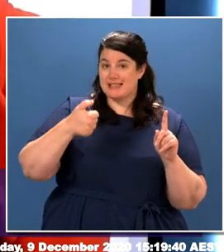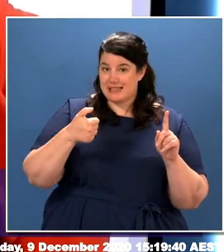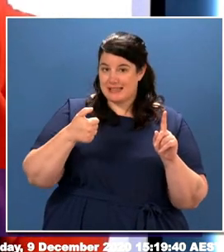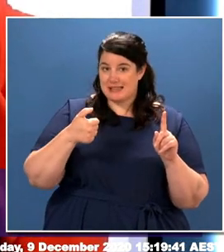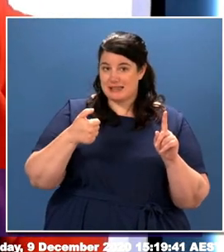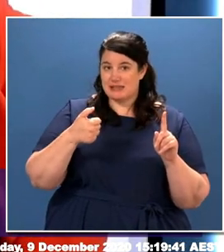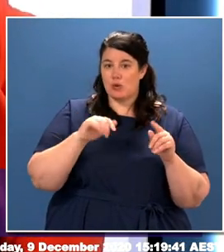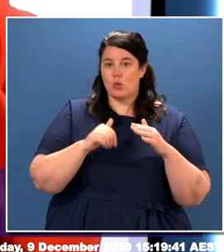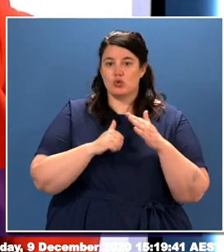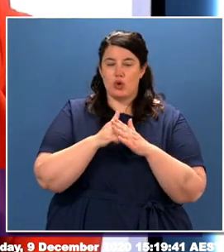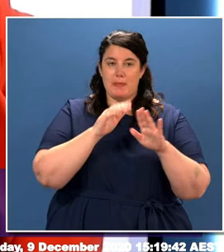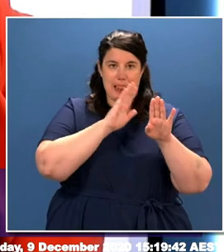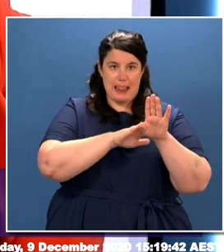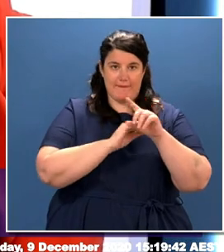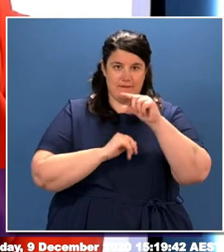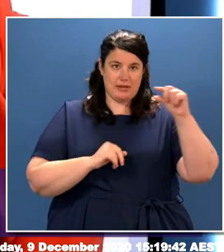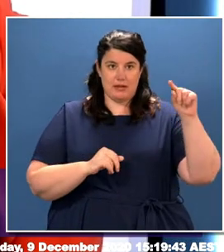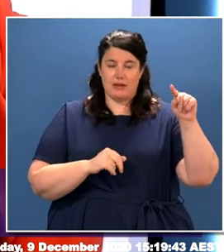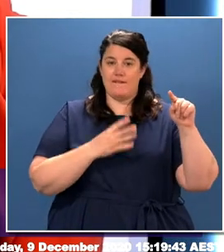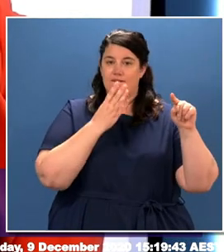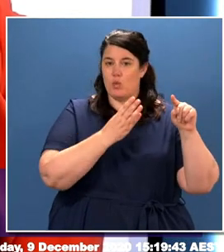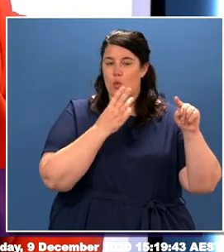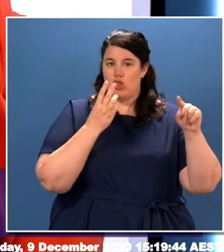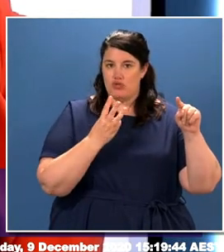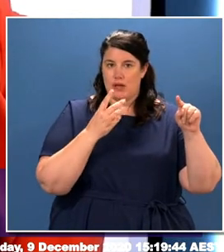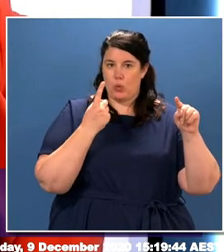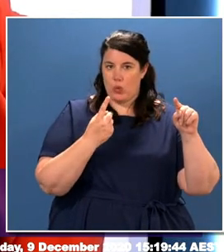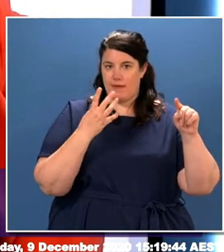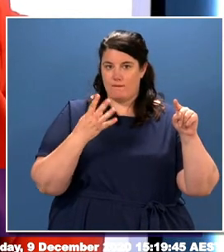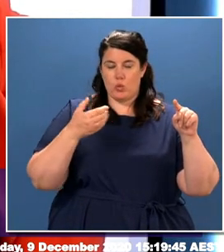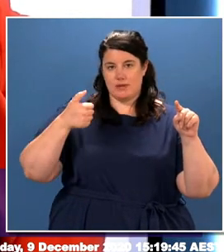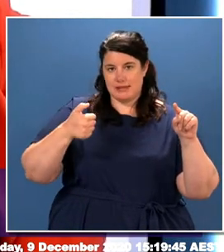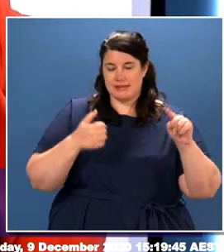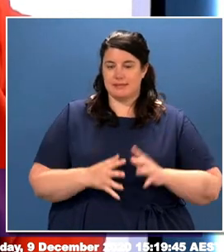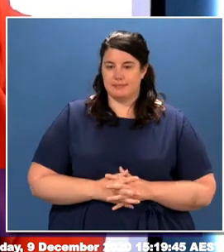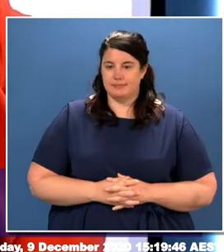or in the top left-hand corner 43146. Thank you.